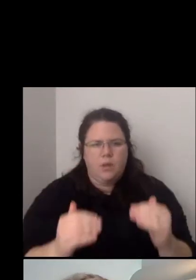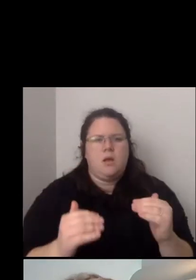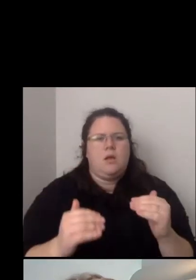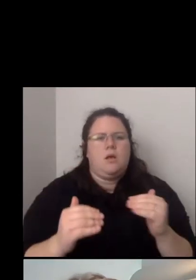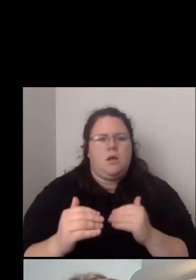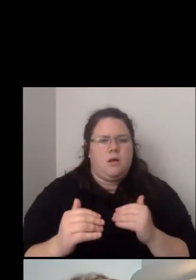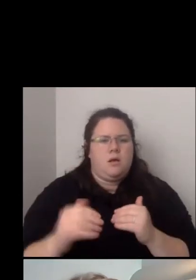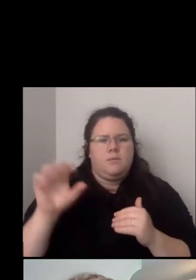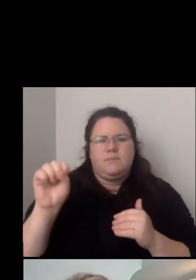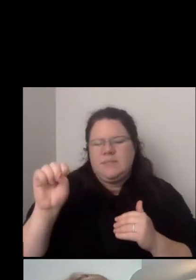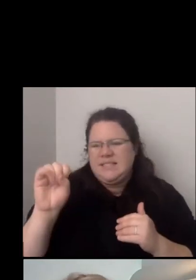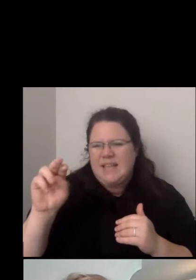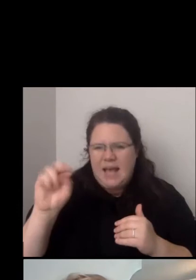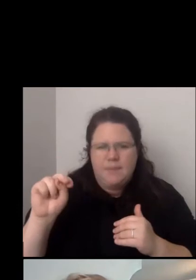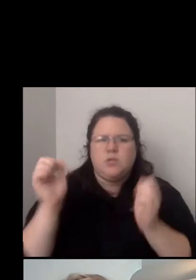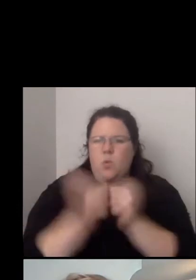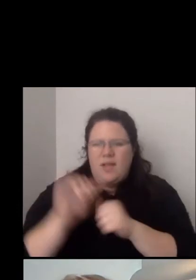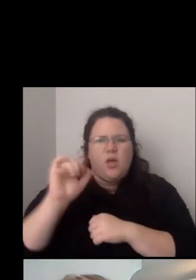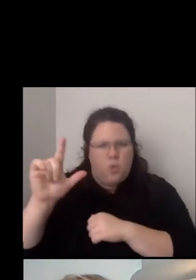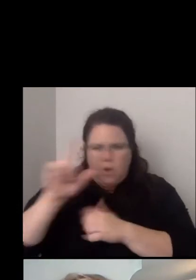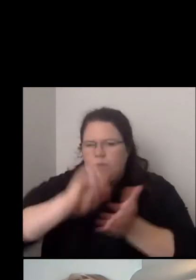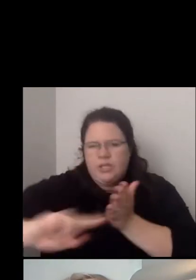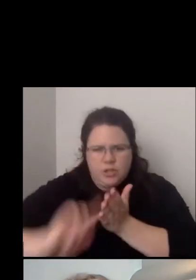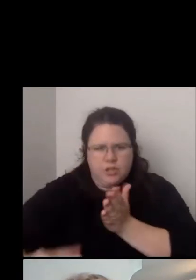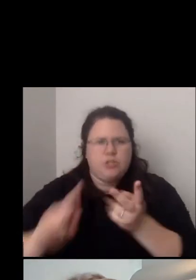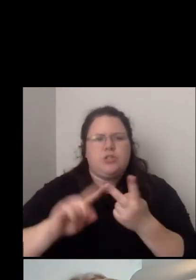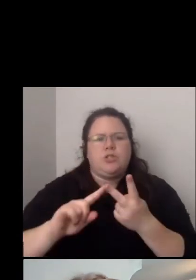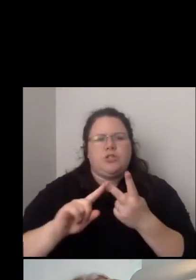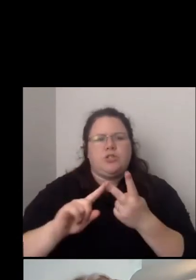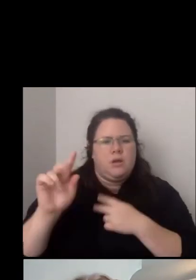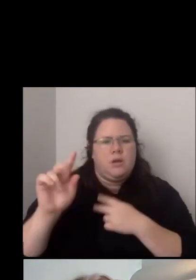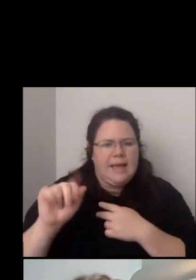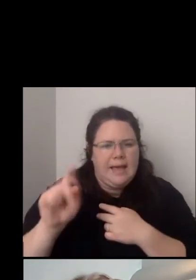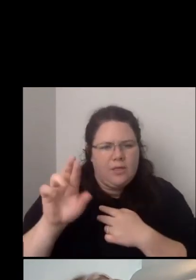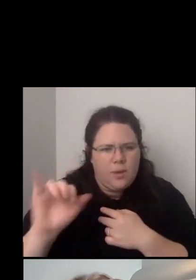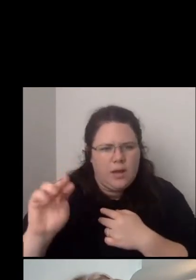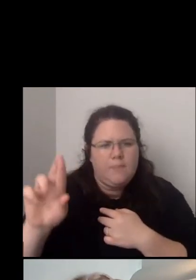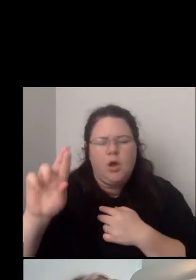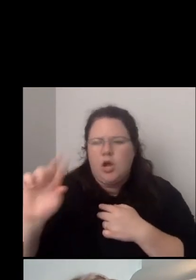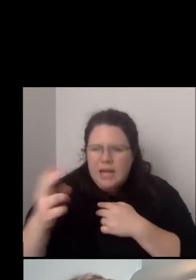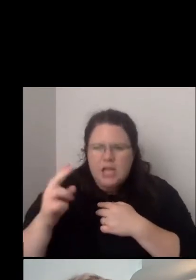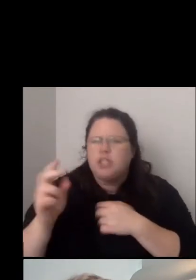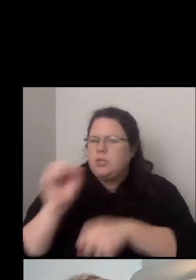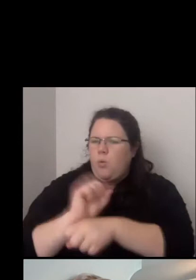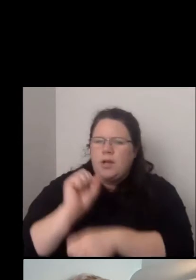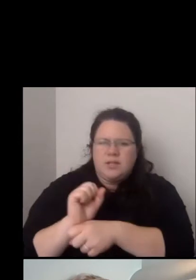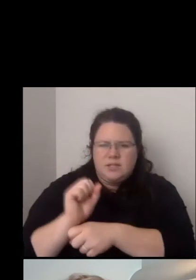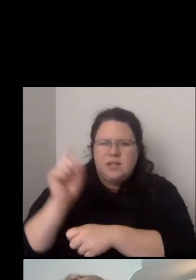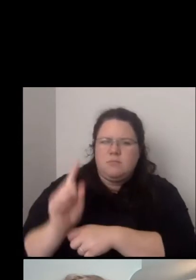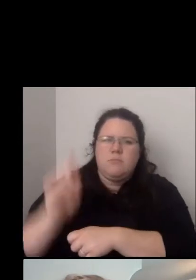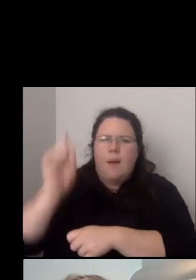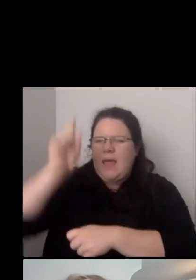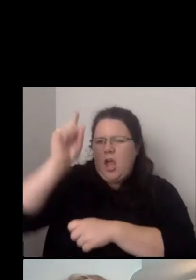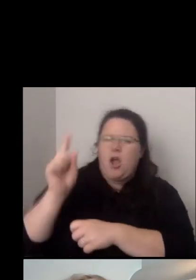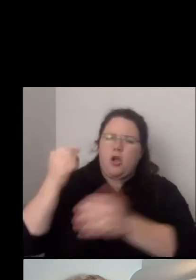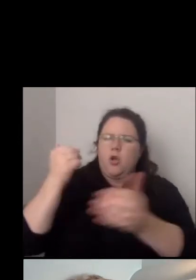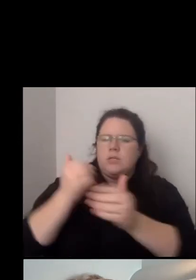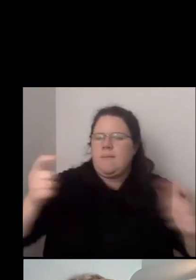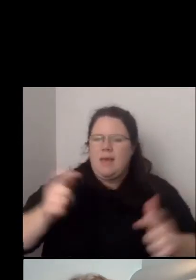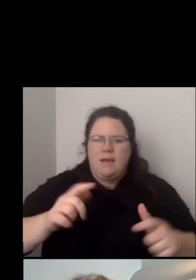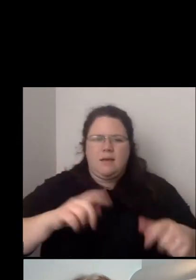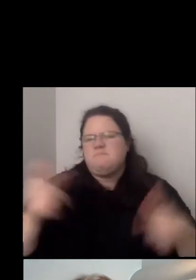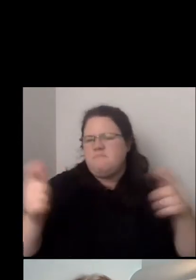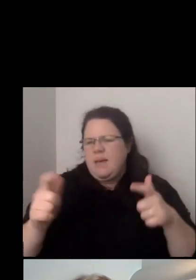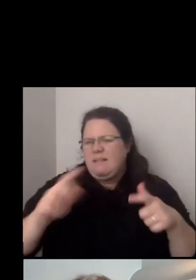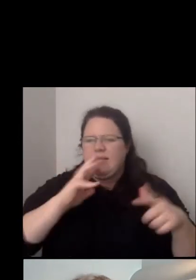Katie who's done a lot of work in the upper Great Lakes, Katie Parker, Sissel Johannessen, Marge Shroeder who's with the Illinois State Museum, and Connie Arzigian.